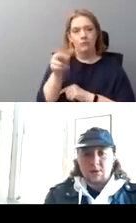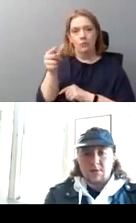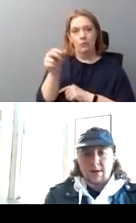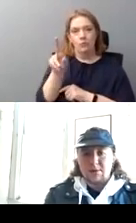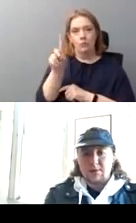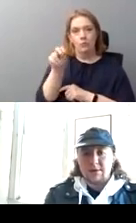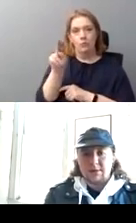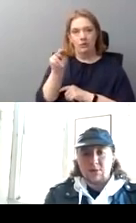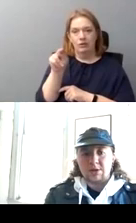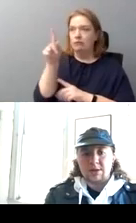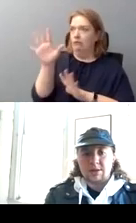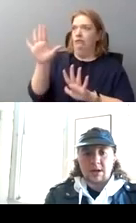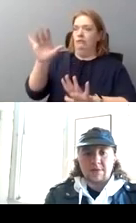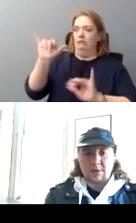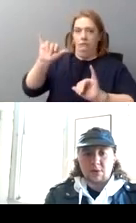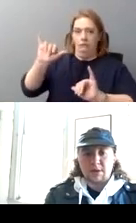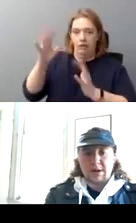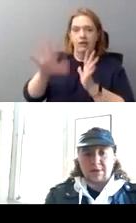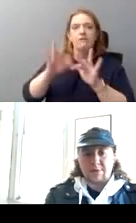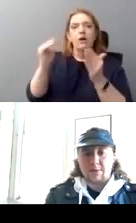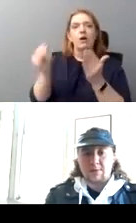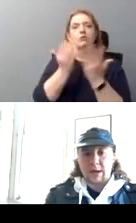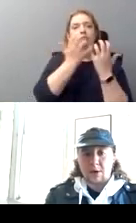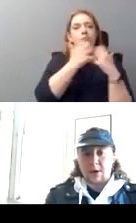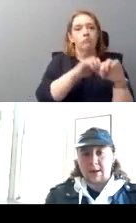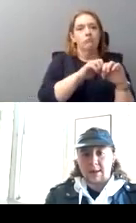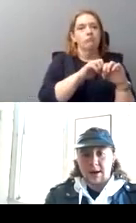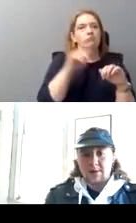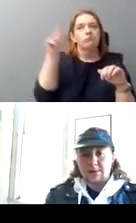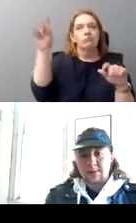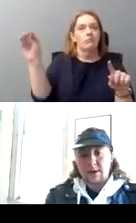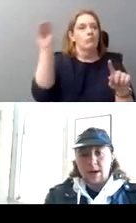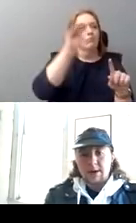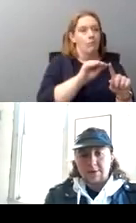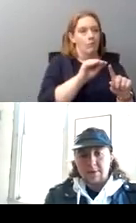to find a new living situation, and even threw him a 90th birthday party at the house. Cake from the